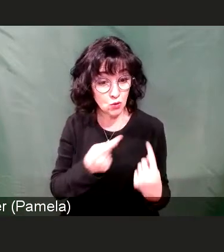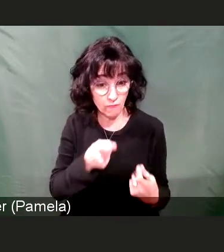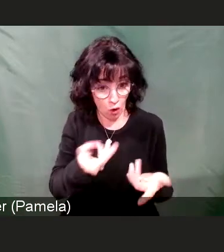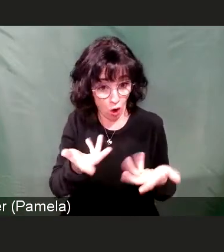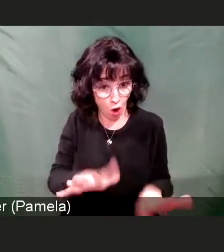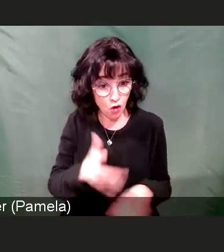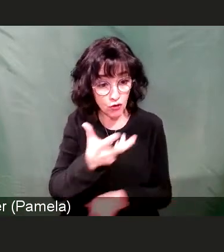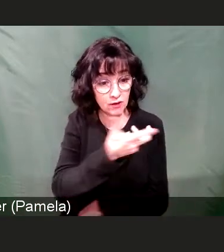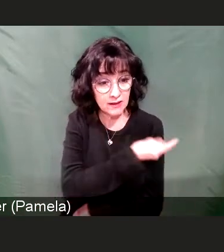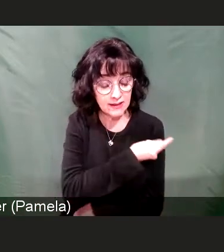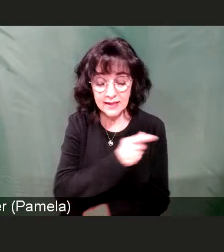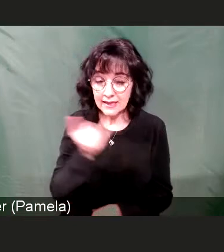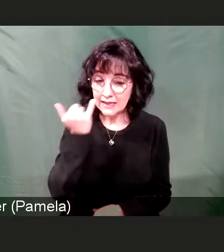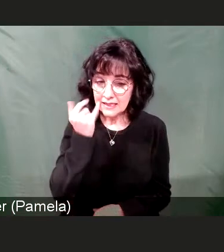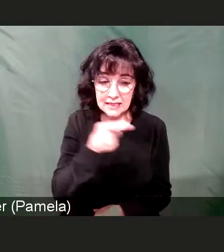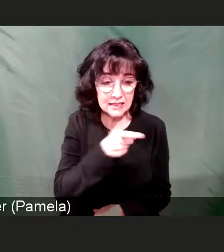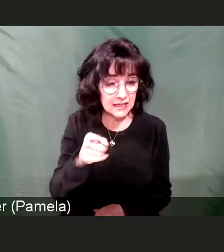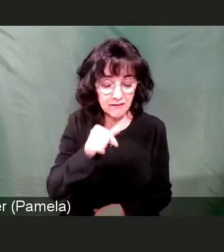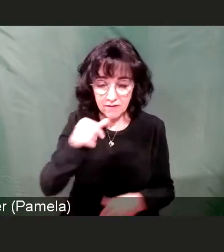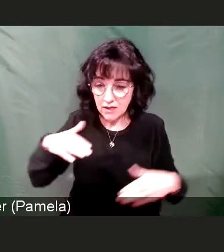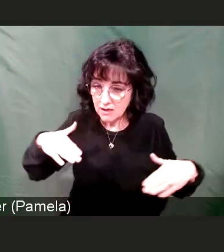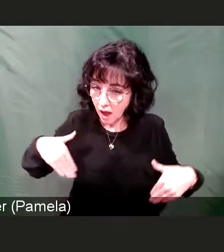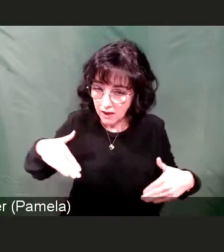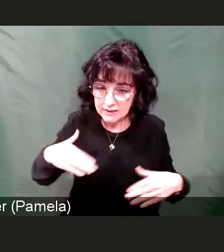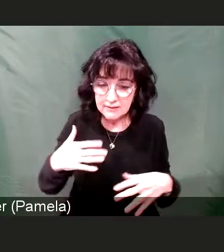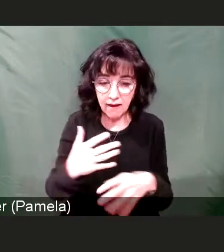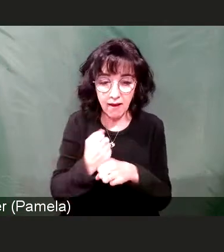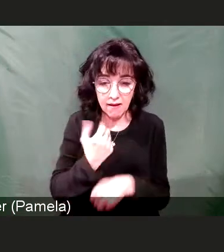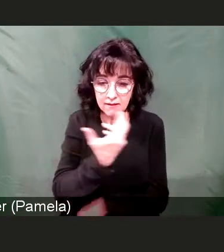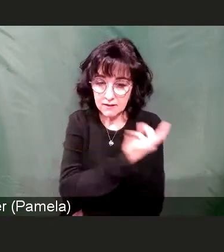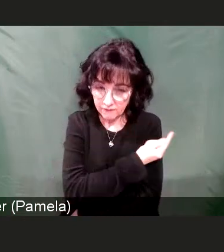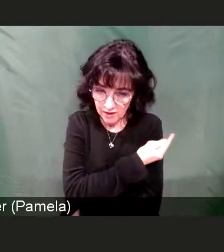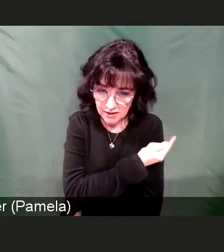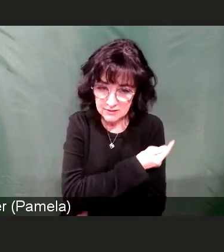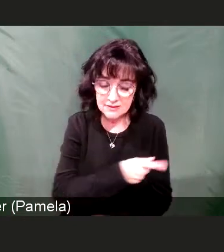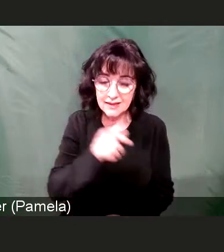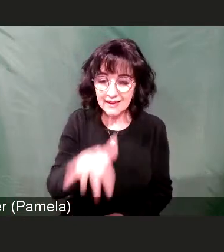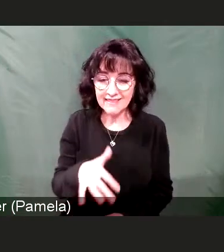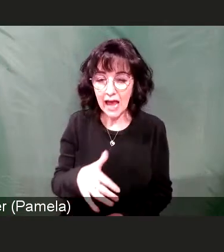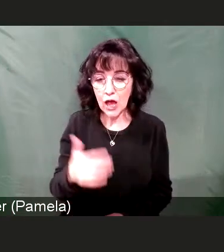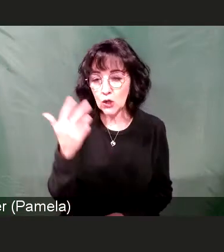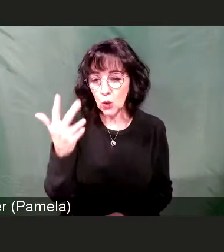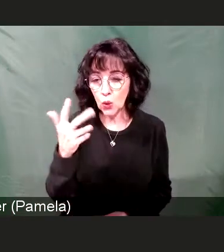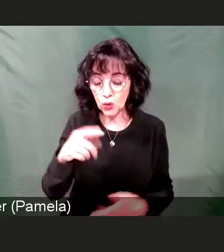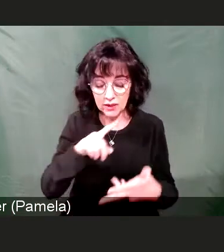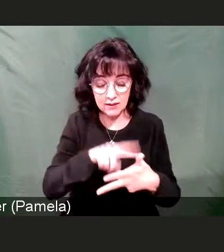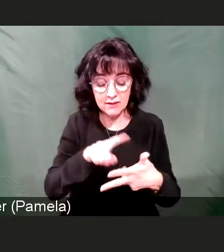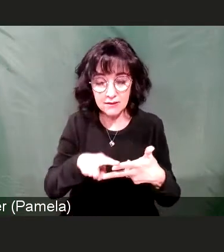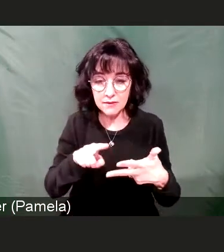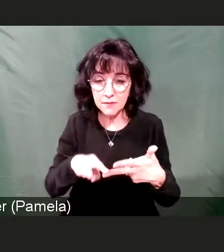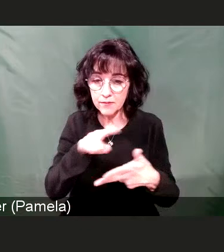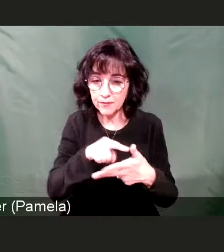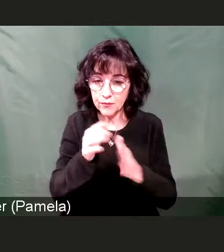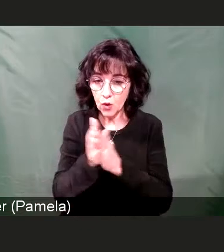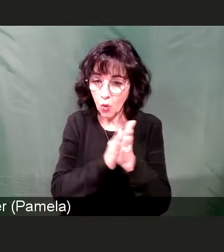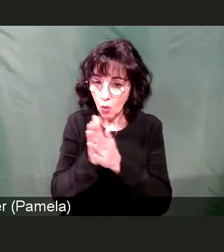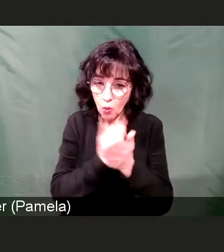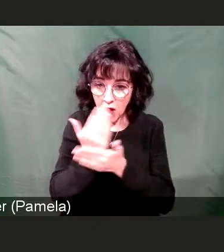to remember the three Ws, which is washing your hands, wearing a mask and watching your distance.